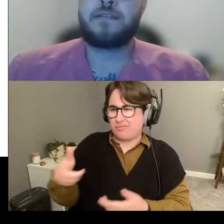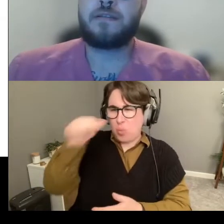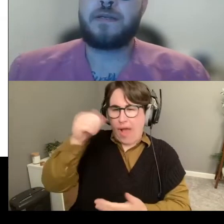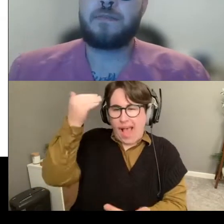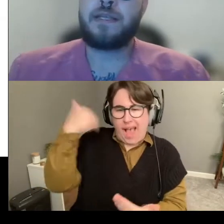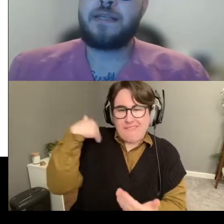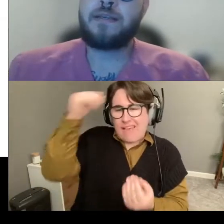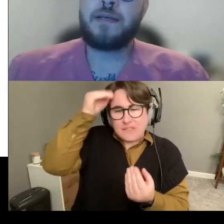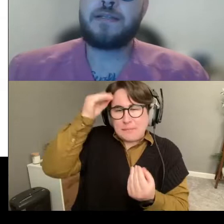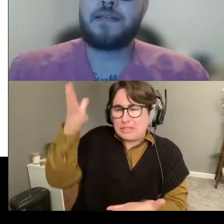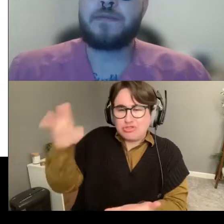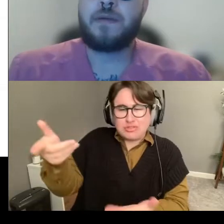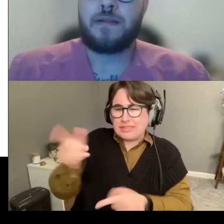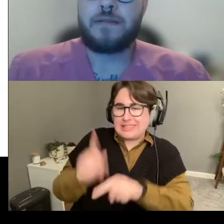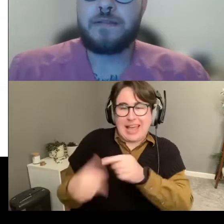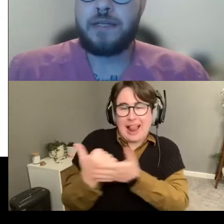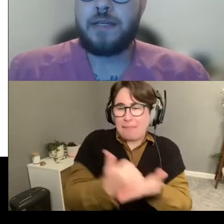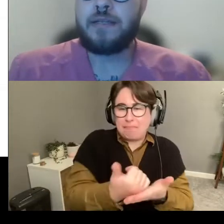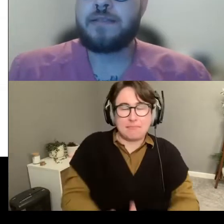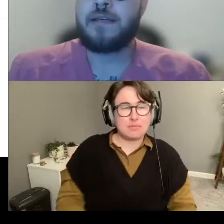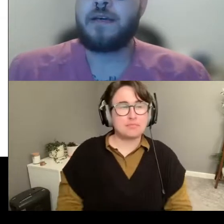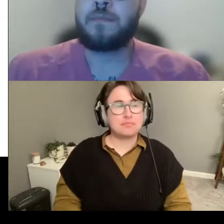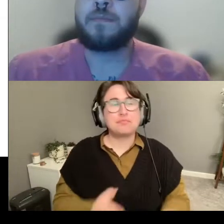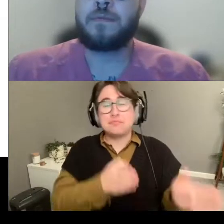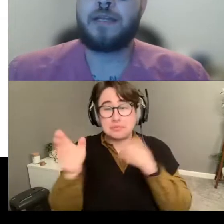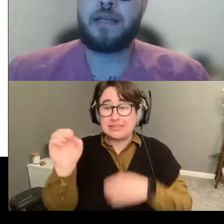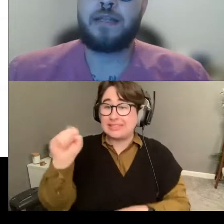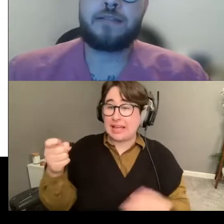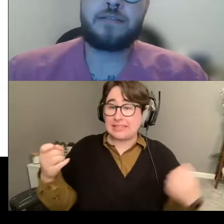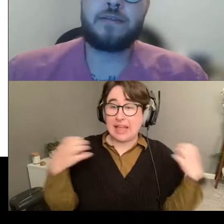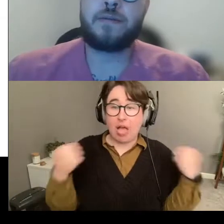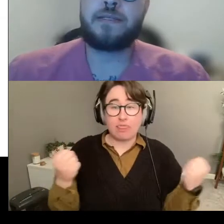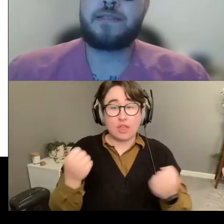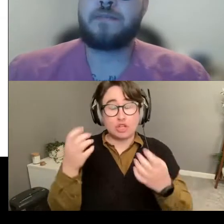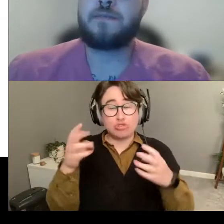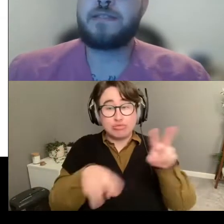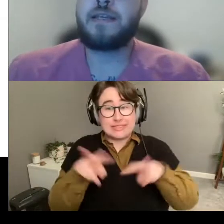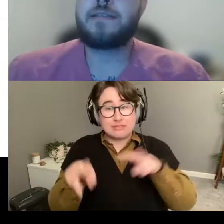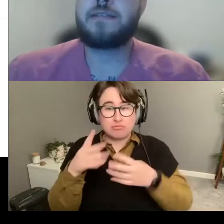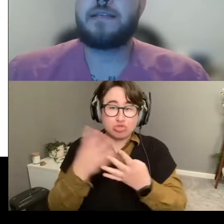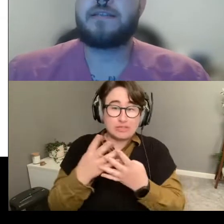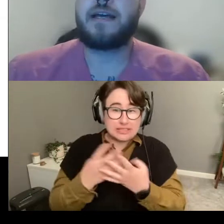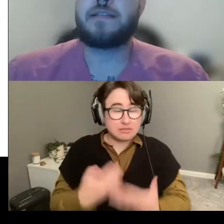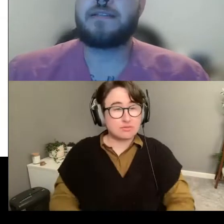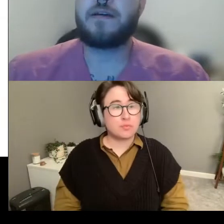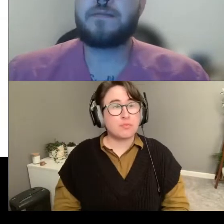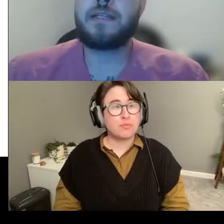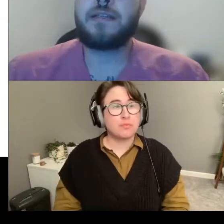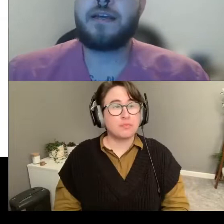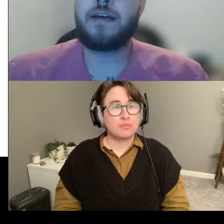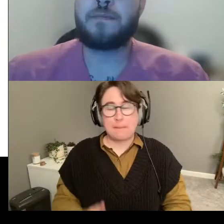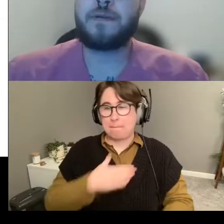So when we think about sexual health screenings, what I like to always emphasize is that often,